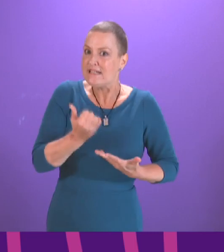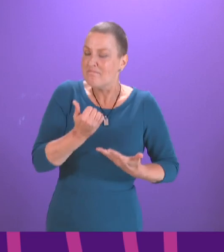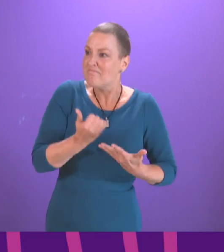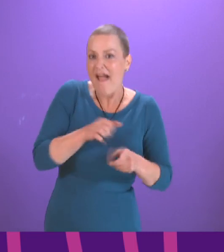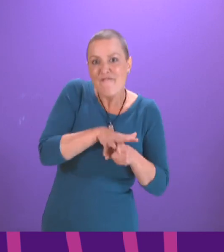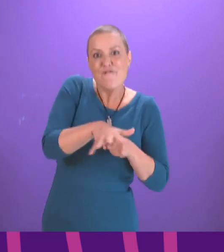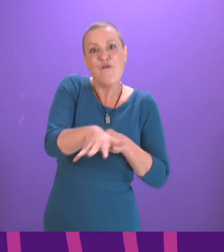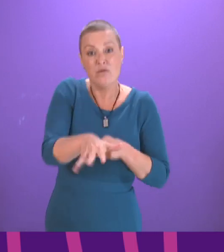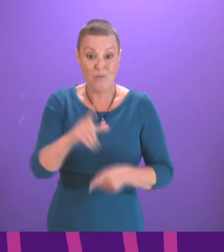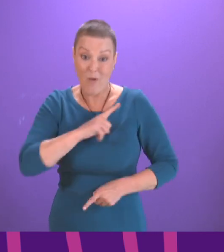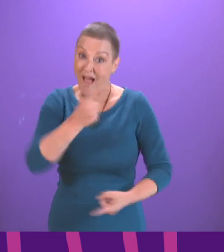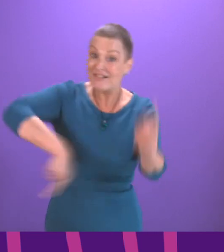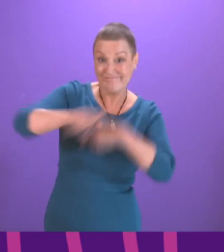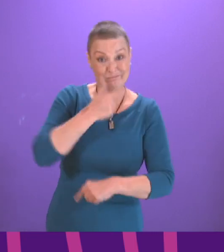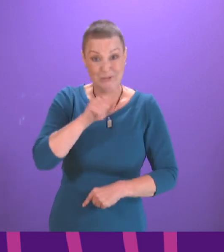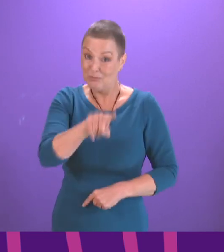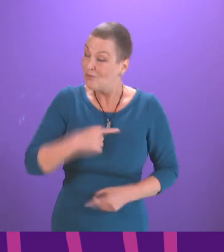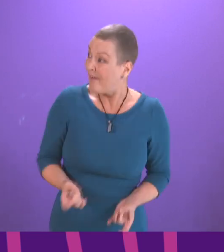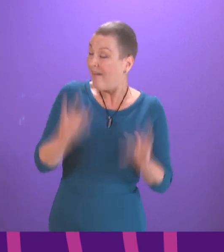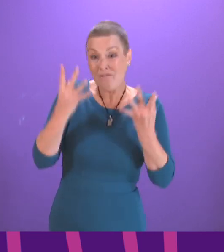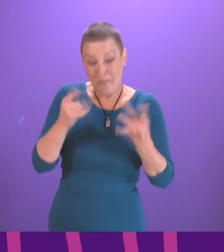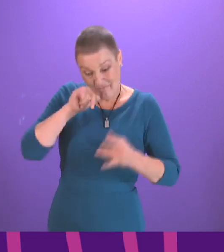is all down to the sacrifices of people the length and breadth of the country.